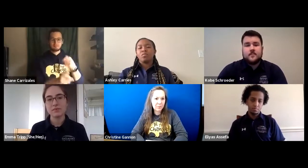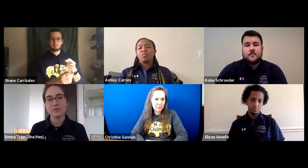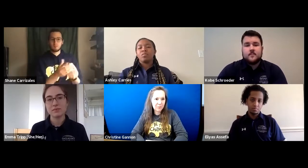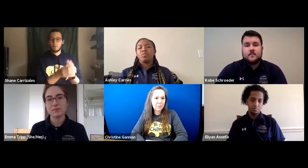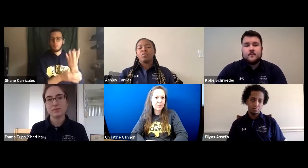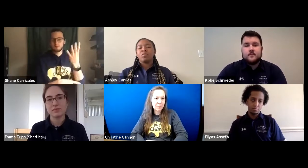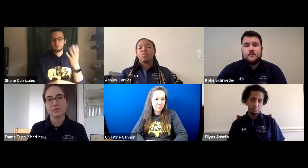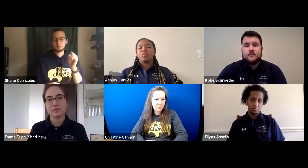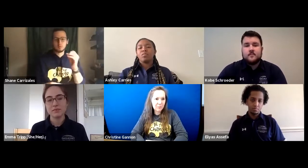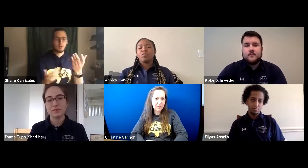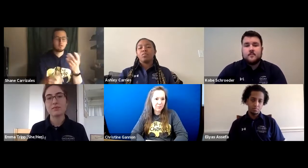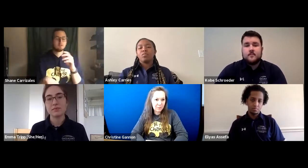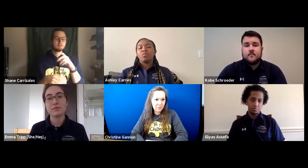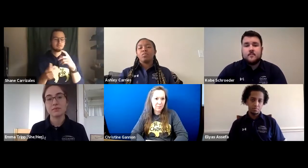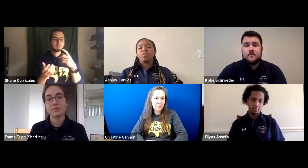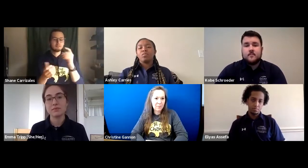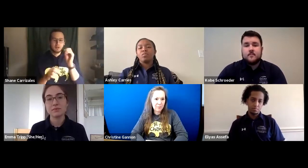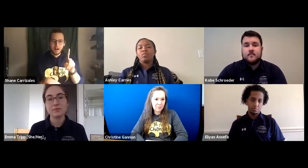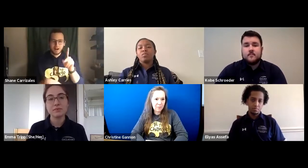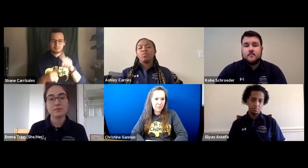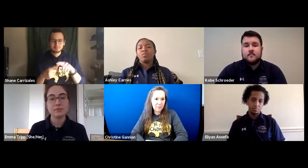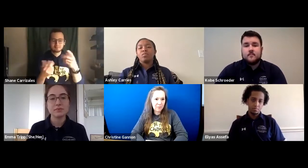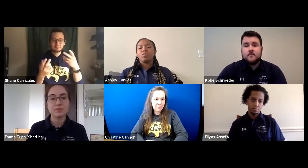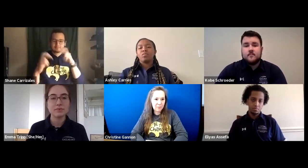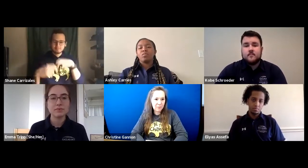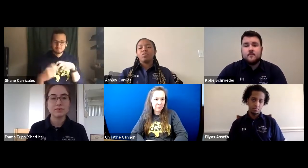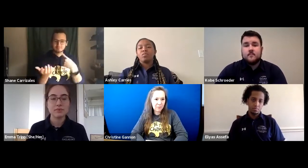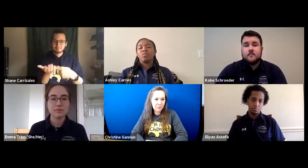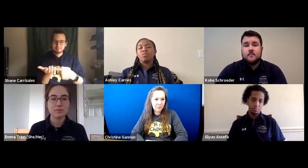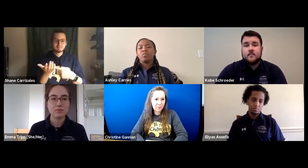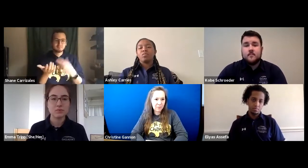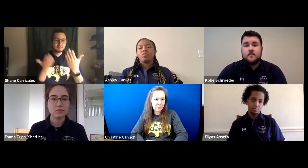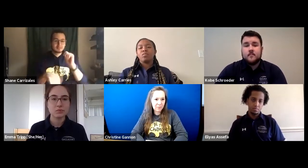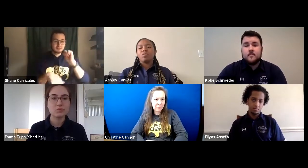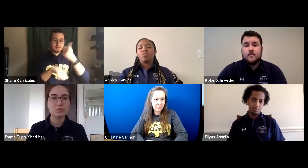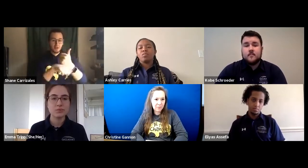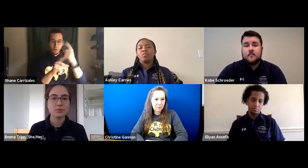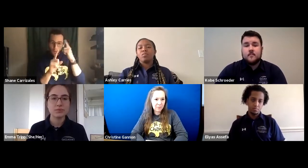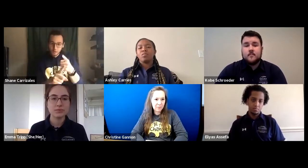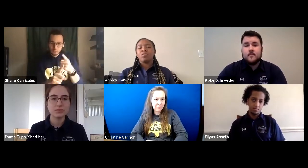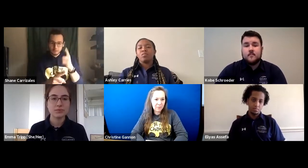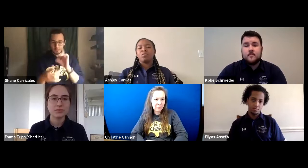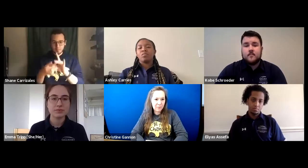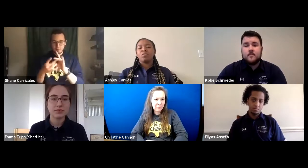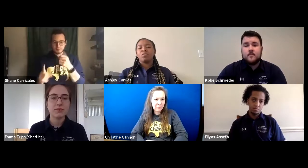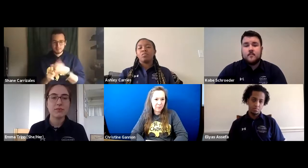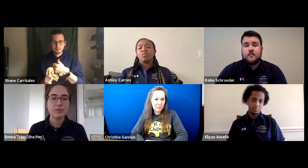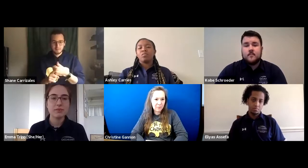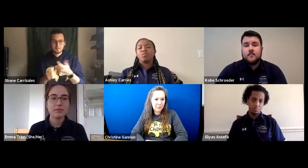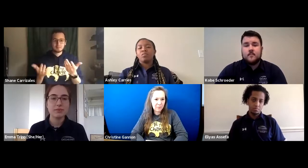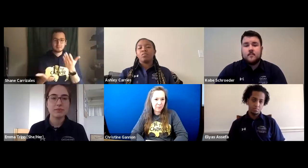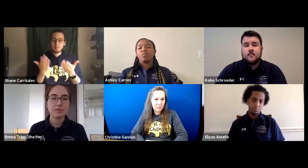Relationships are about growing. So, it’s OK to sit together and discuss with your partner and maybe set goals too.